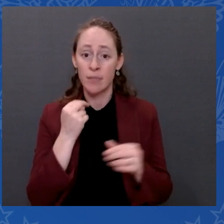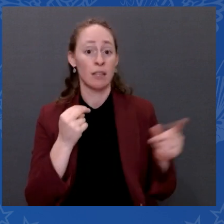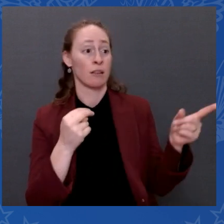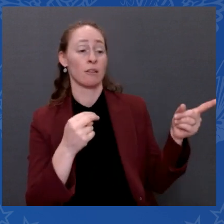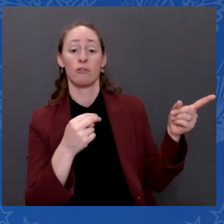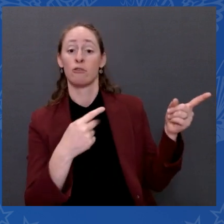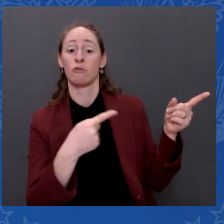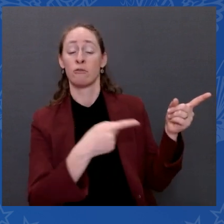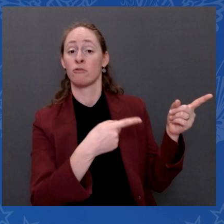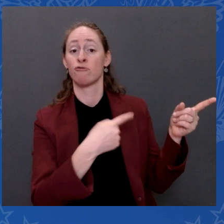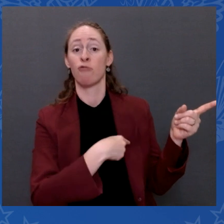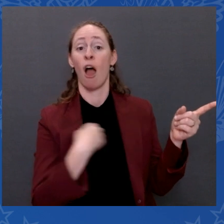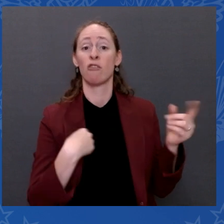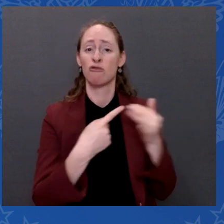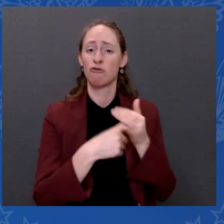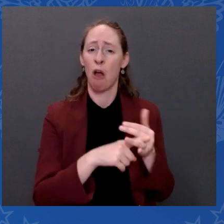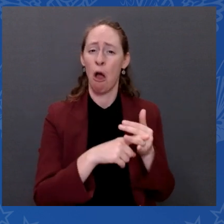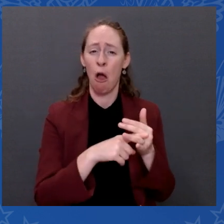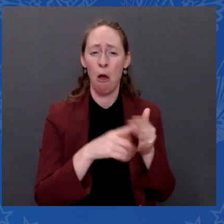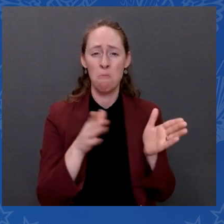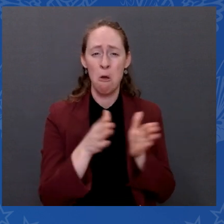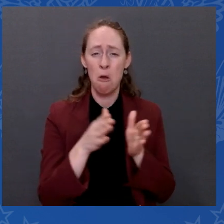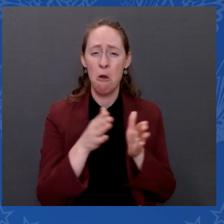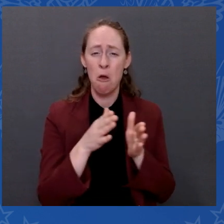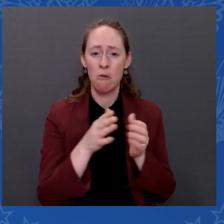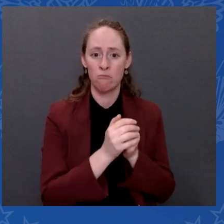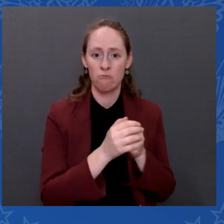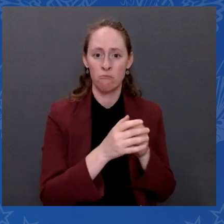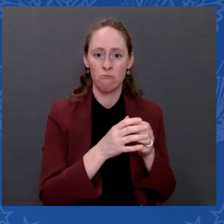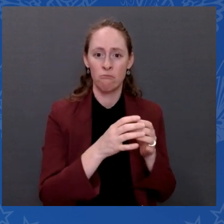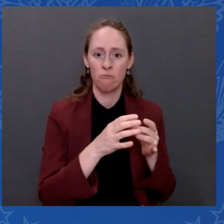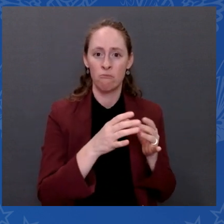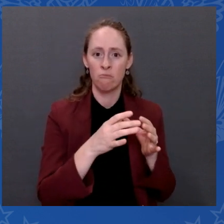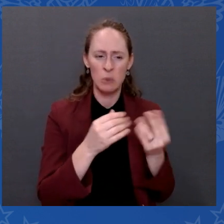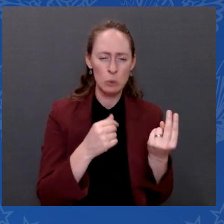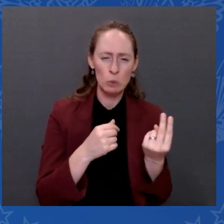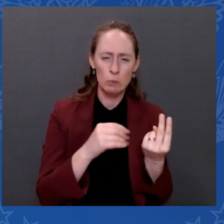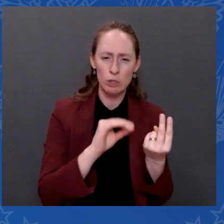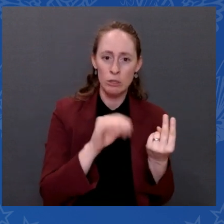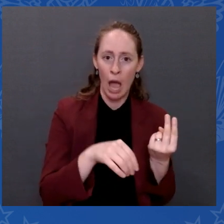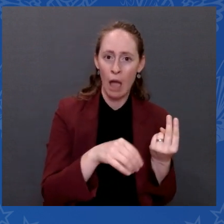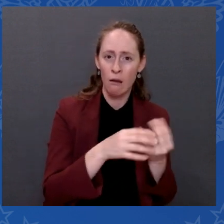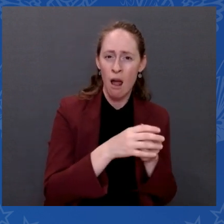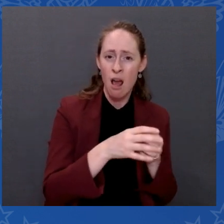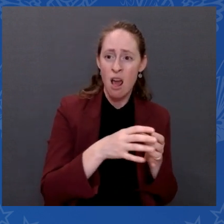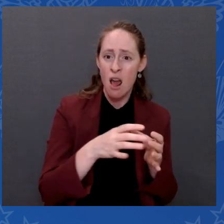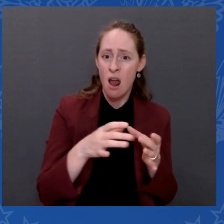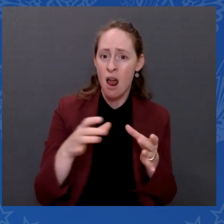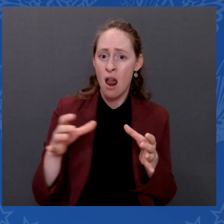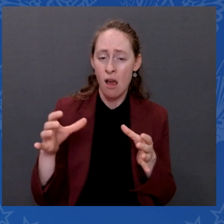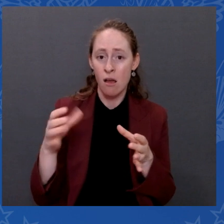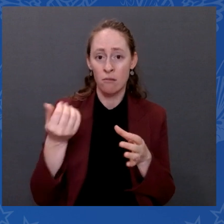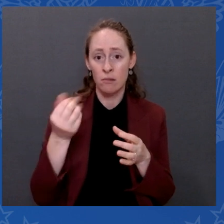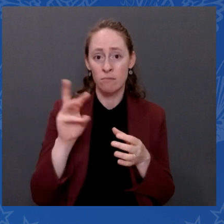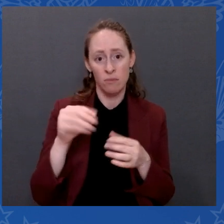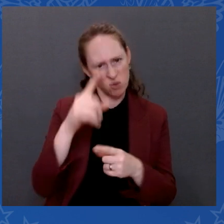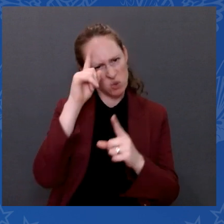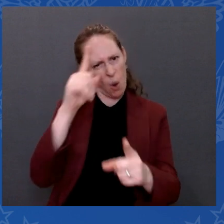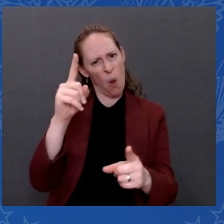And China's goal, as recently stated, is 25 percent. They need to produce 25 percent to become fully self-sufficient.